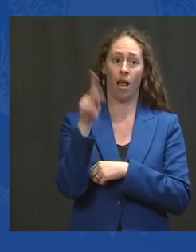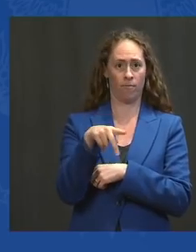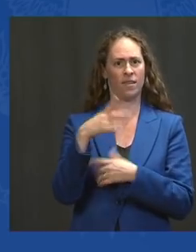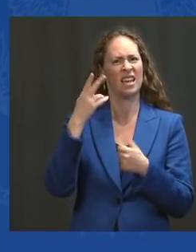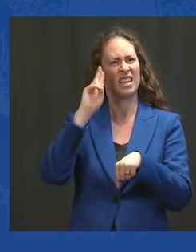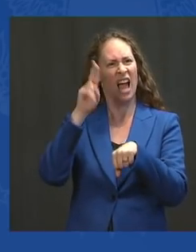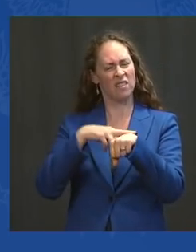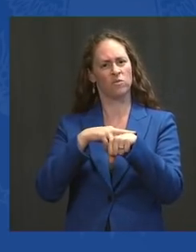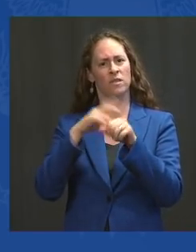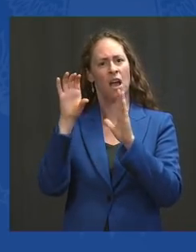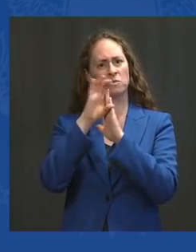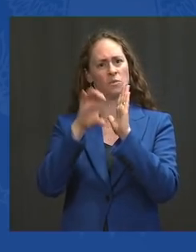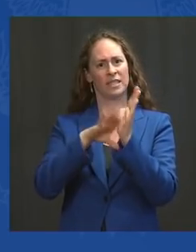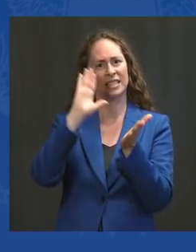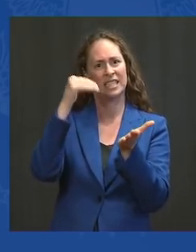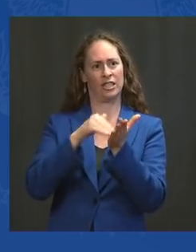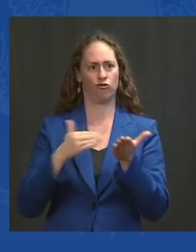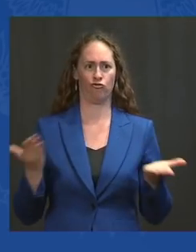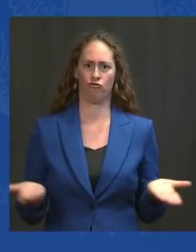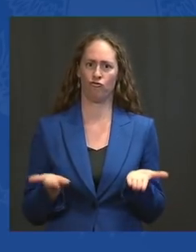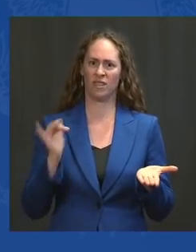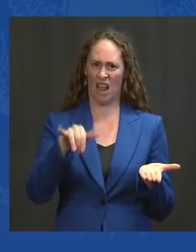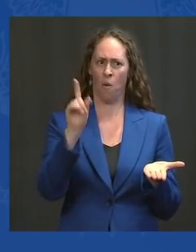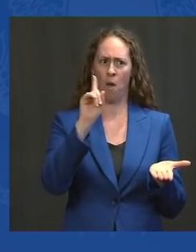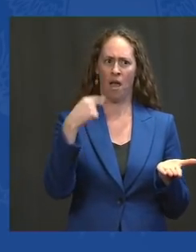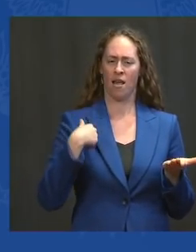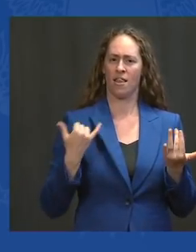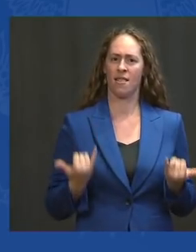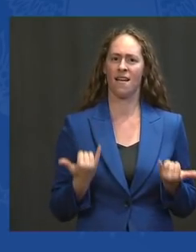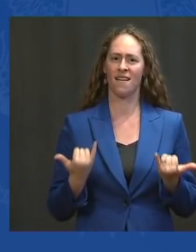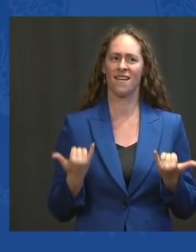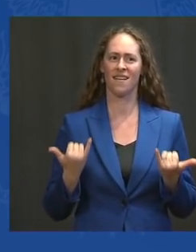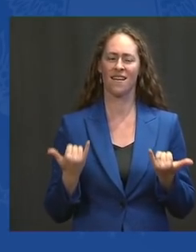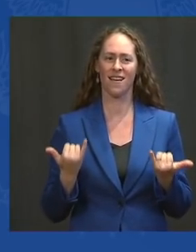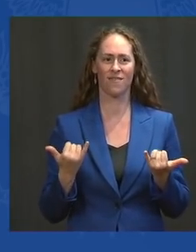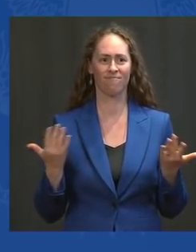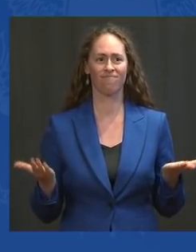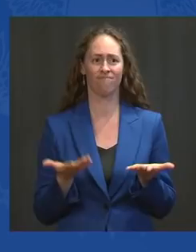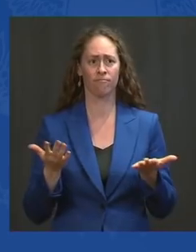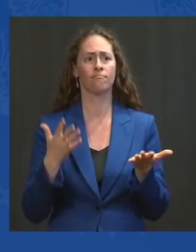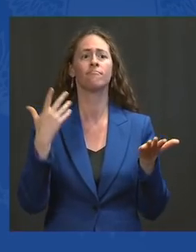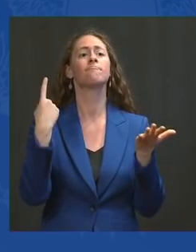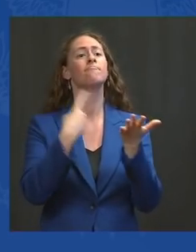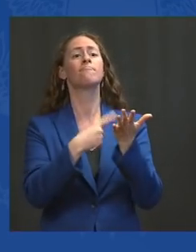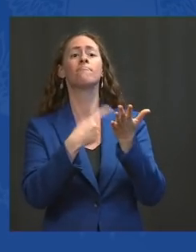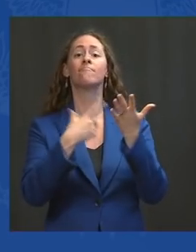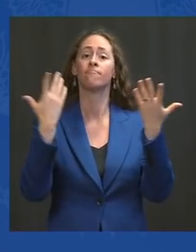the city and the place where the story of "We the People" -- "We the People" began.